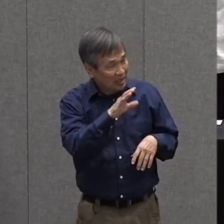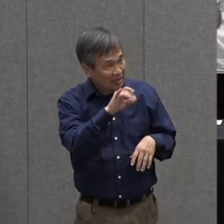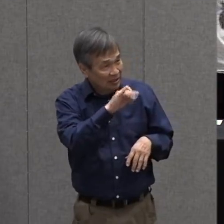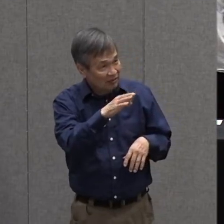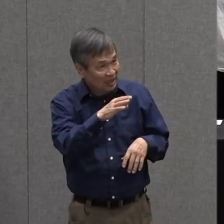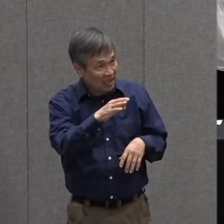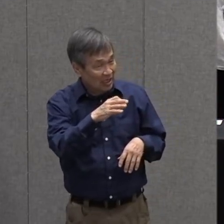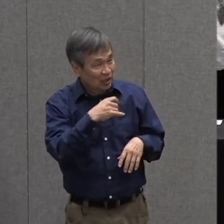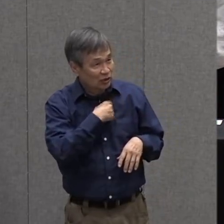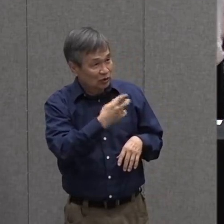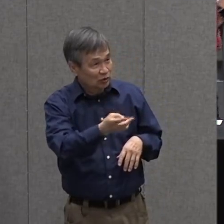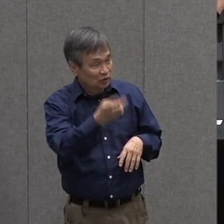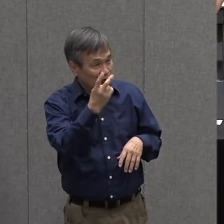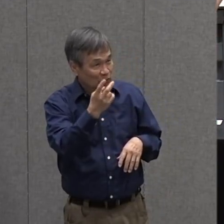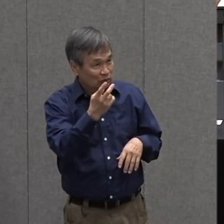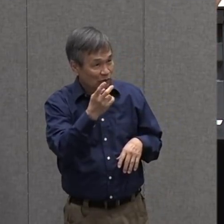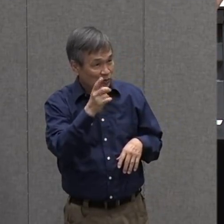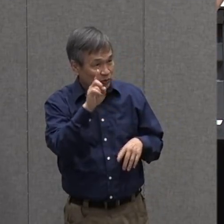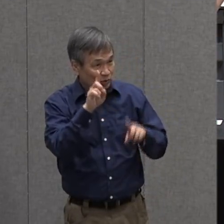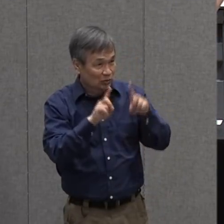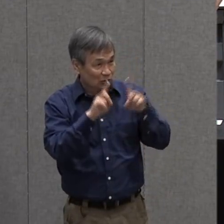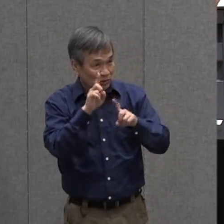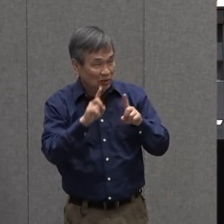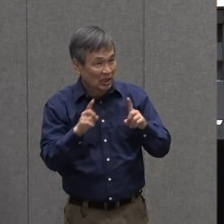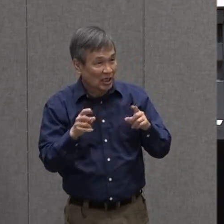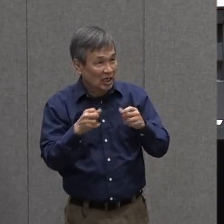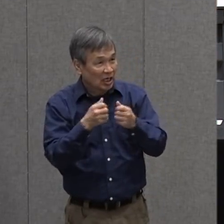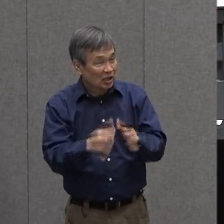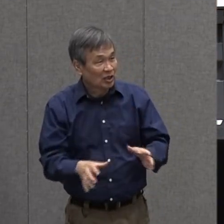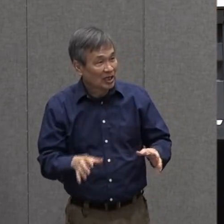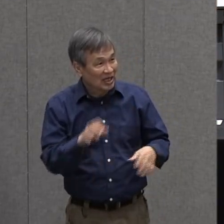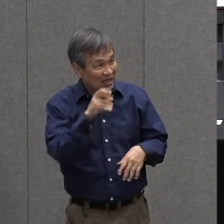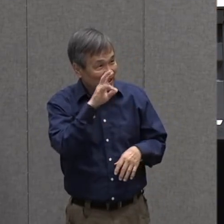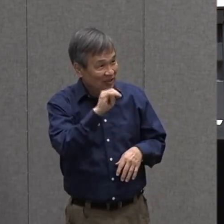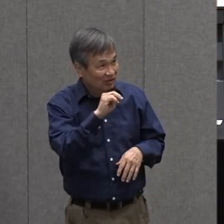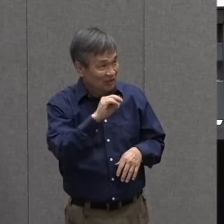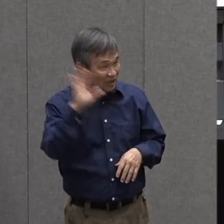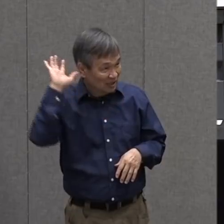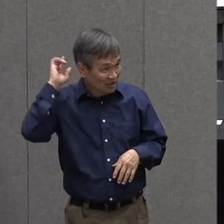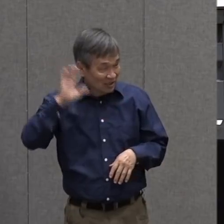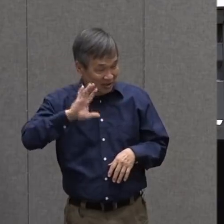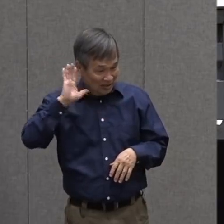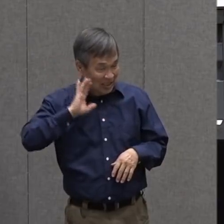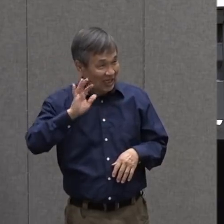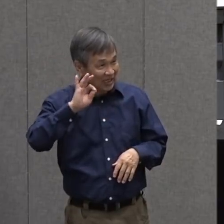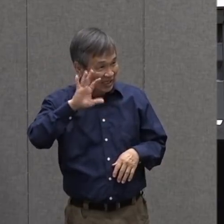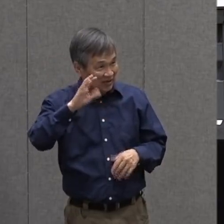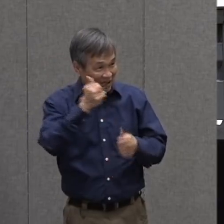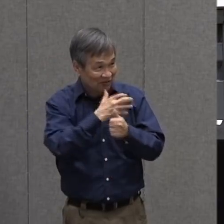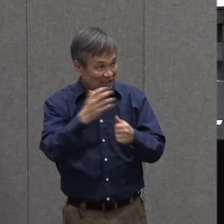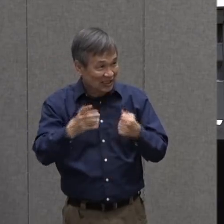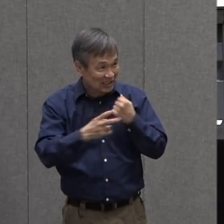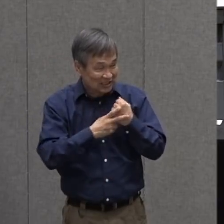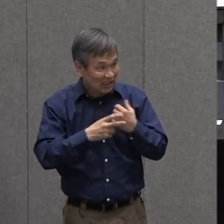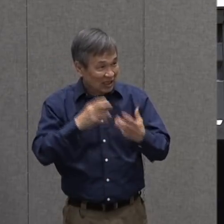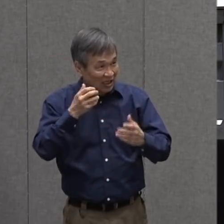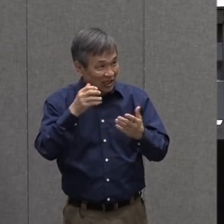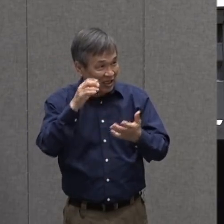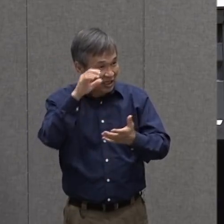if I have two dice and I roll two ones that I lose? If even if I had 95 I would lose it all? Yes. No.